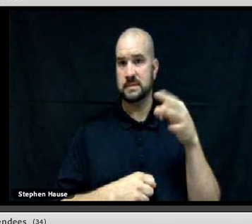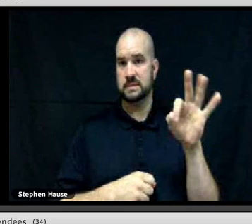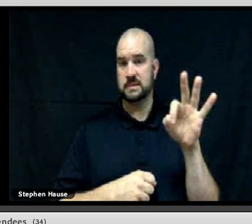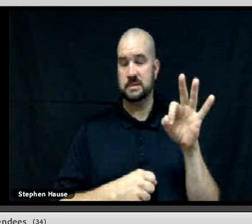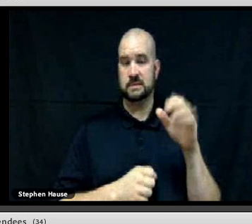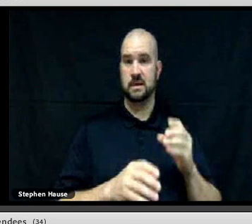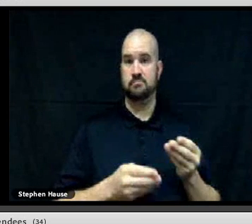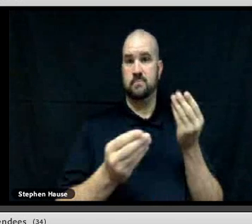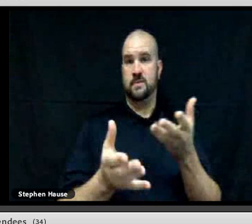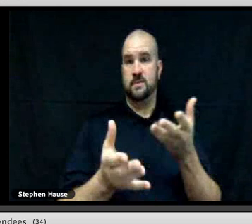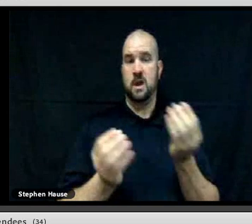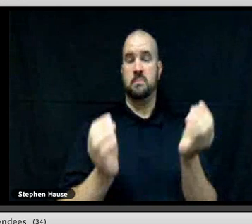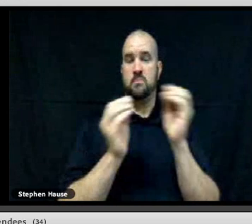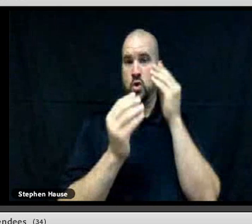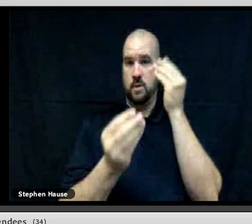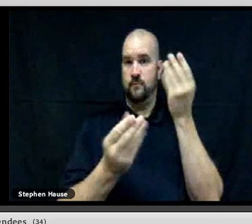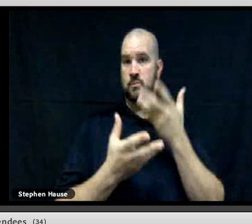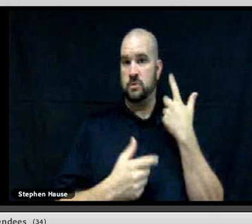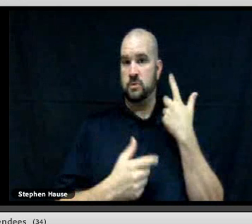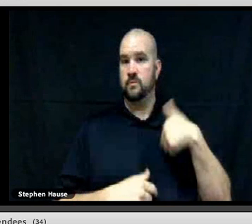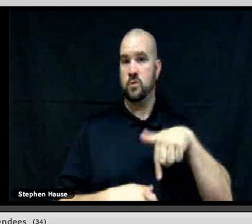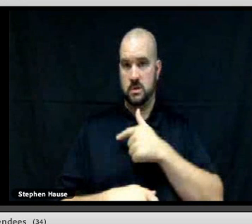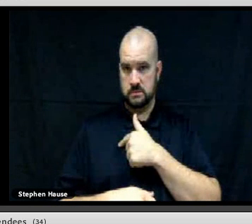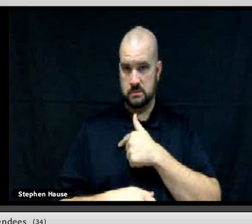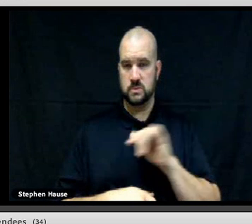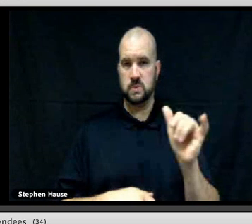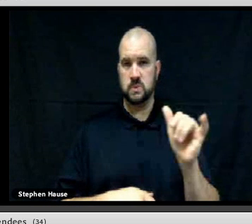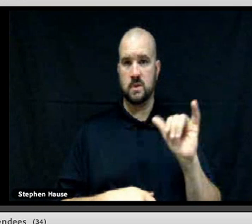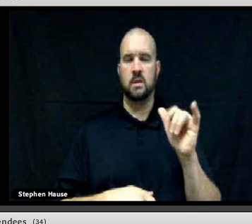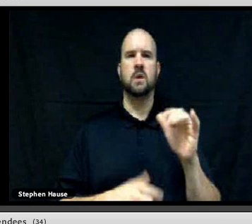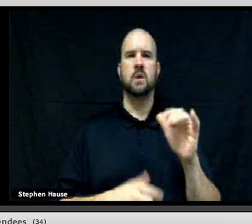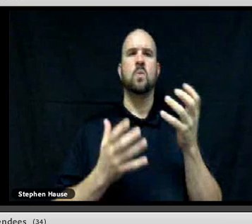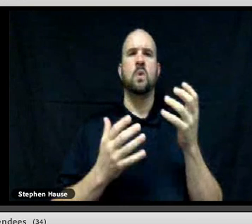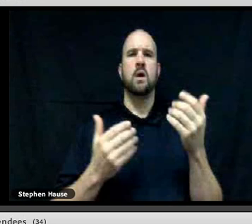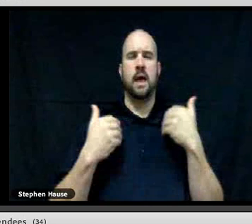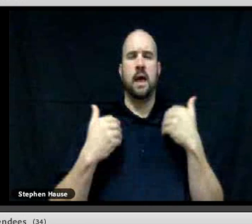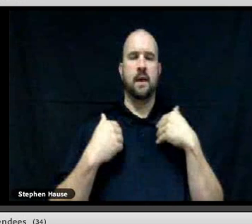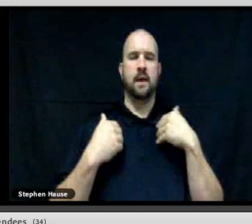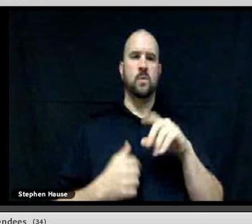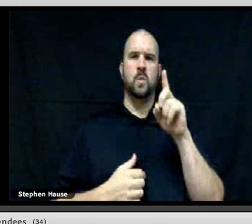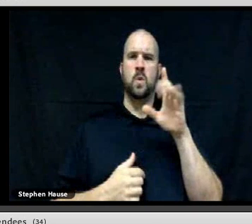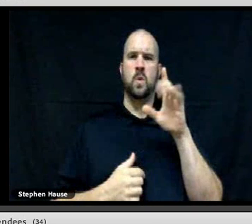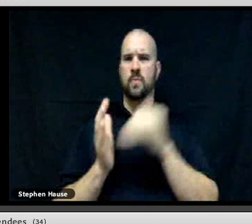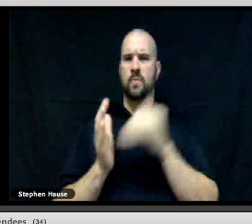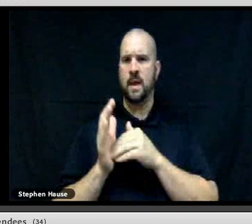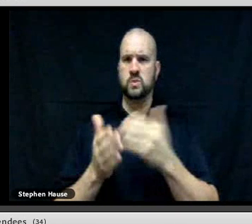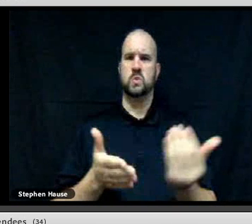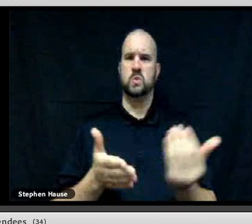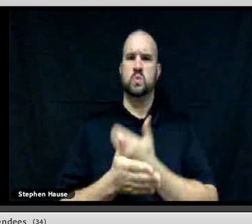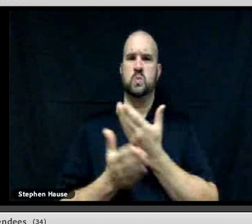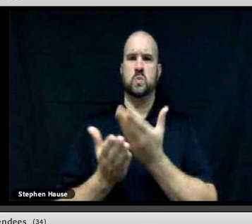And, uh, we also would like to have 100,000 new objects in DPLA by the end of this year.